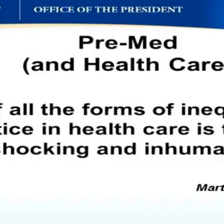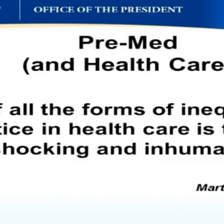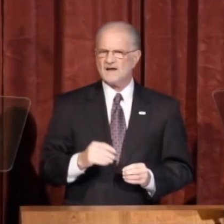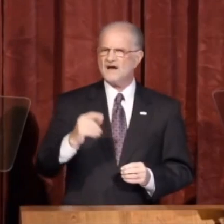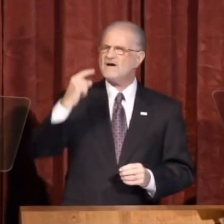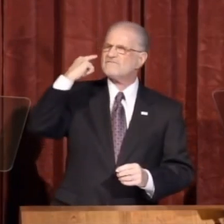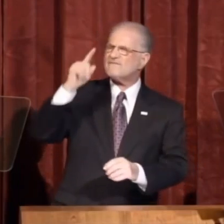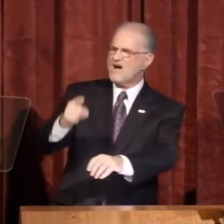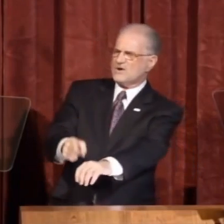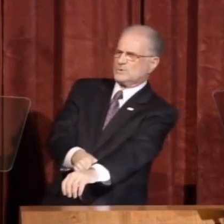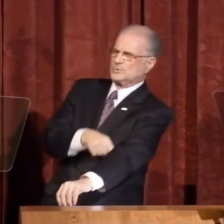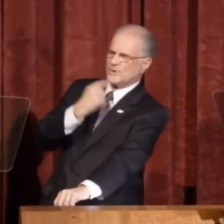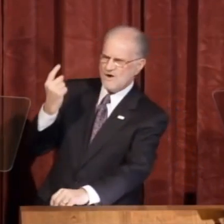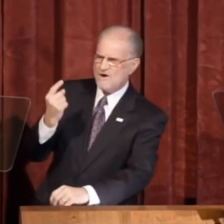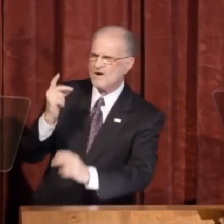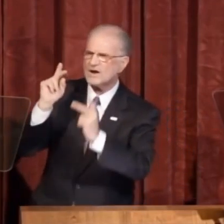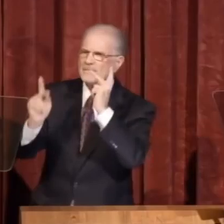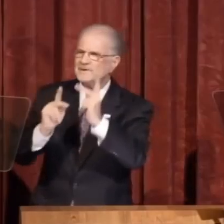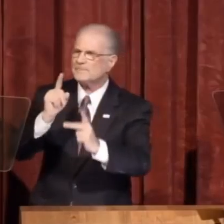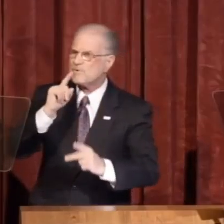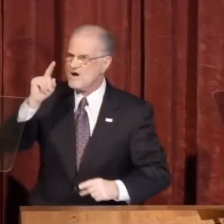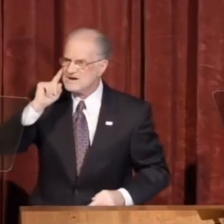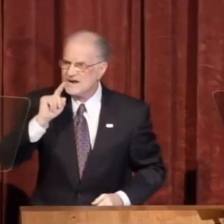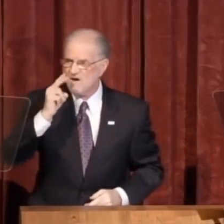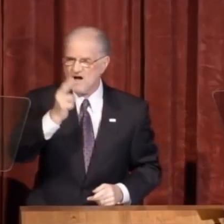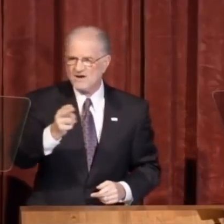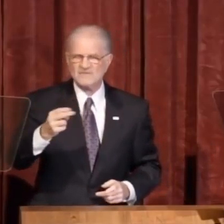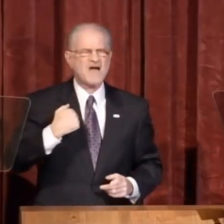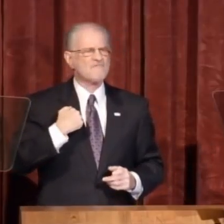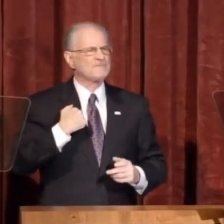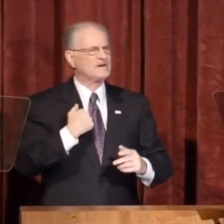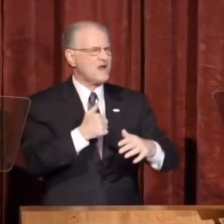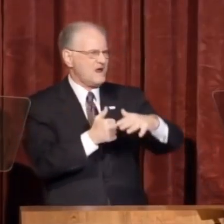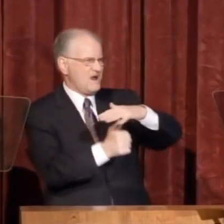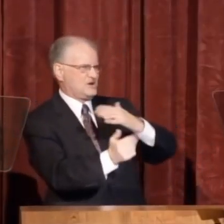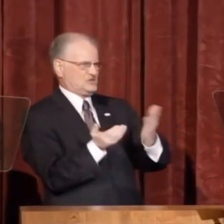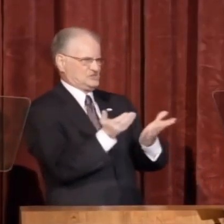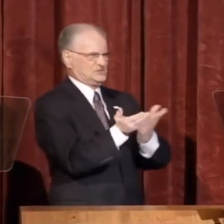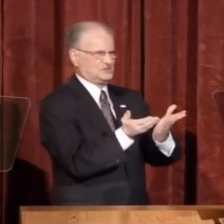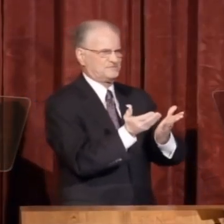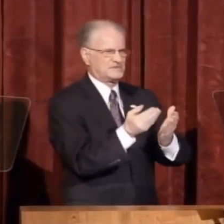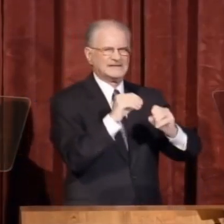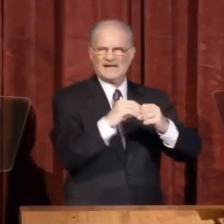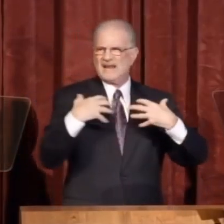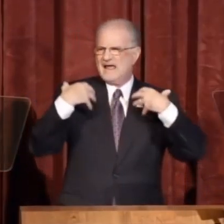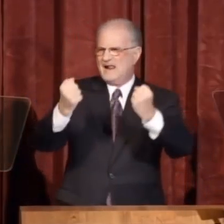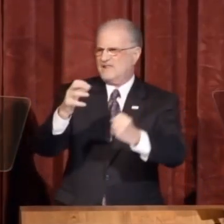of rights for all. Lawyers are needed to advance this work.